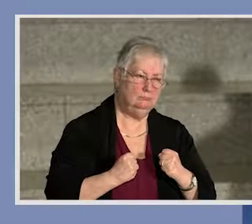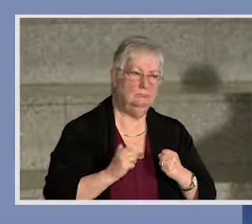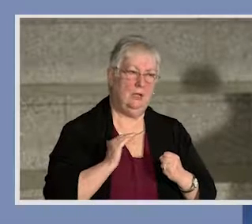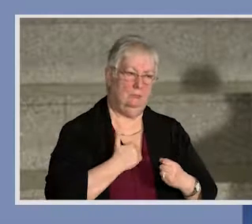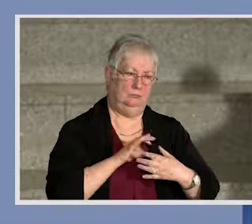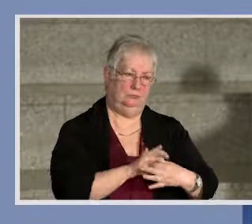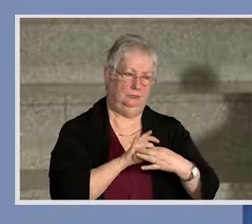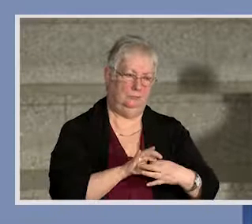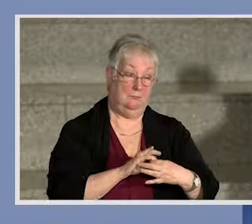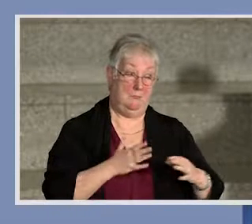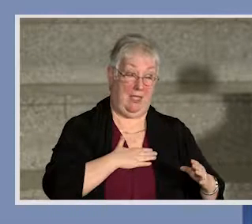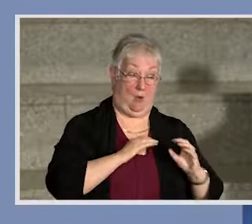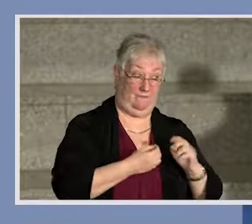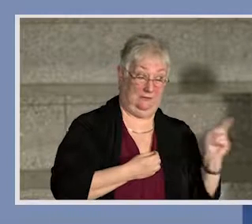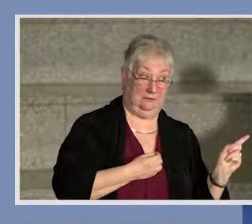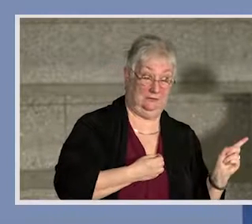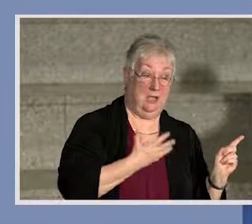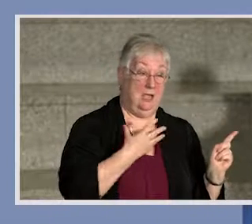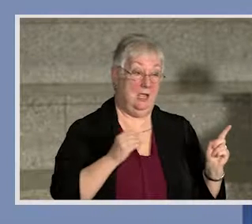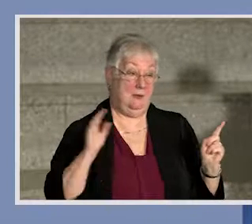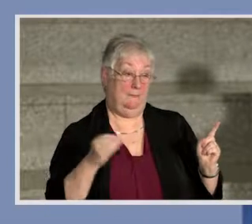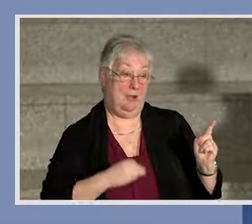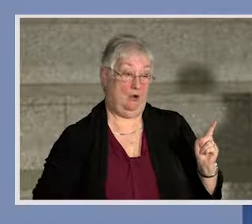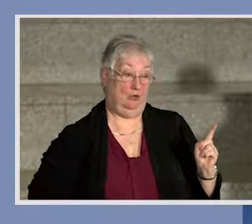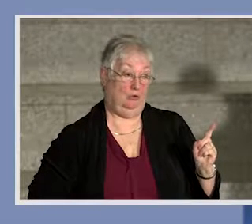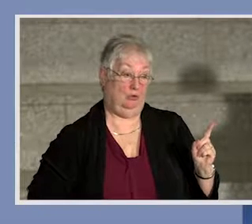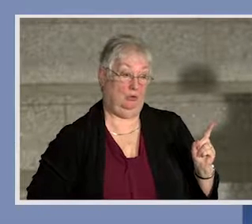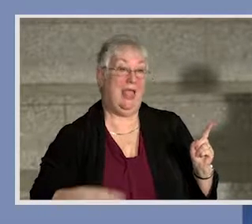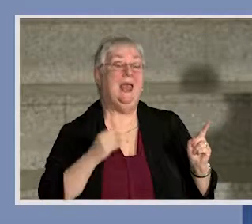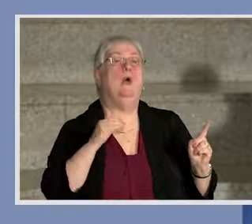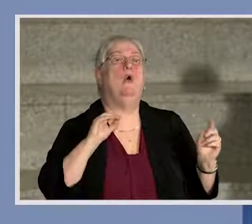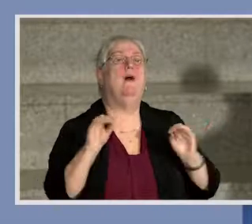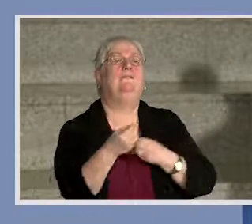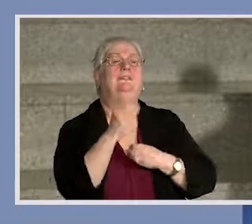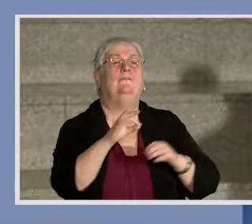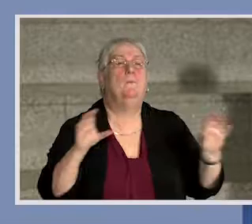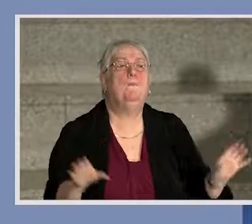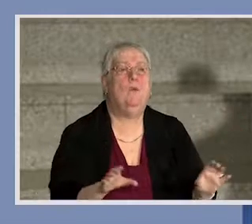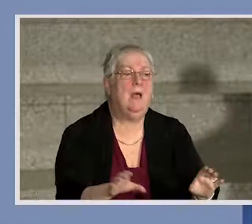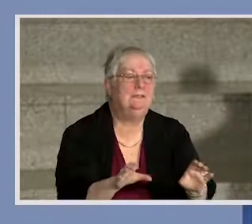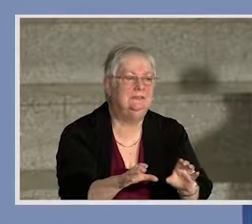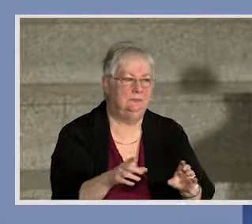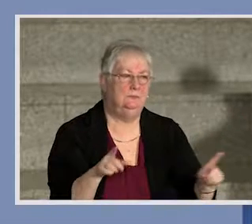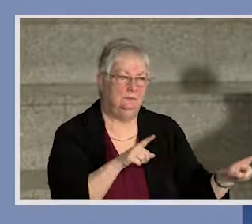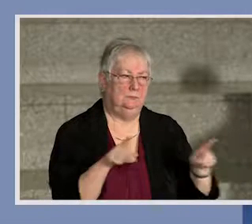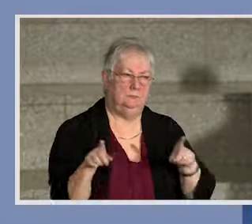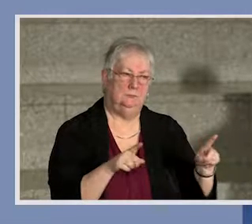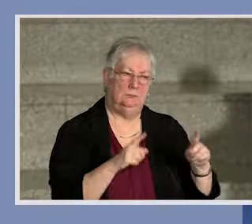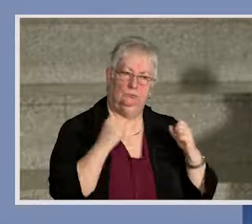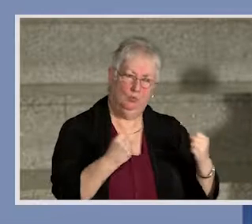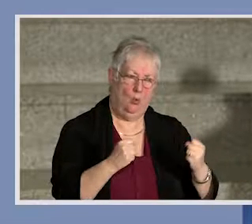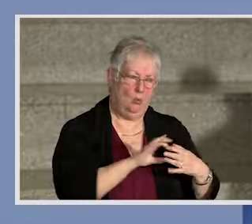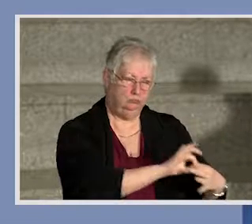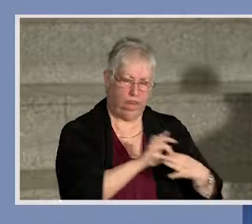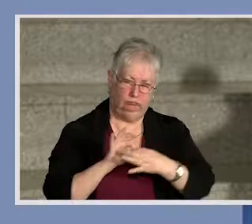OFFICE AND THE OFFICE OF PERFORMANCE. WE WANT TO MAKE SURE THAT THE MONEY WE ARE SPENDING IS ACCOMPLISHING WHAT WE WANT IT TO AND SO I WANT TO TELL YOU ABOUT